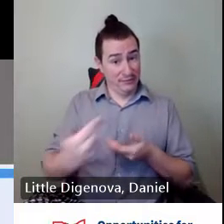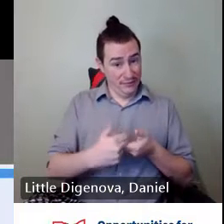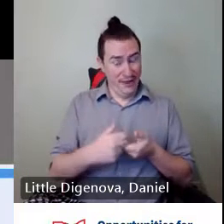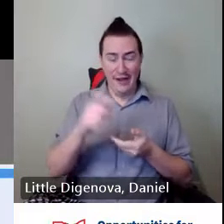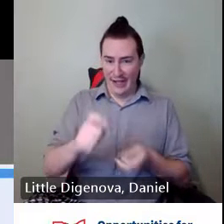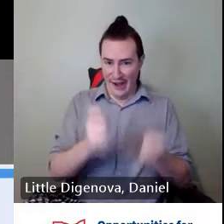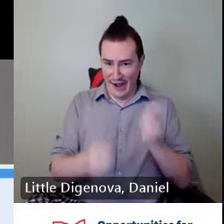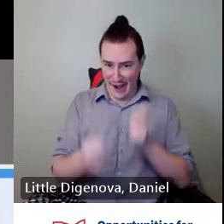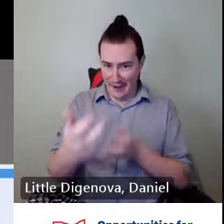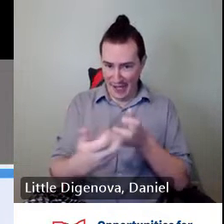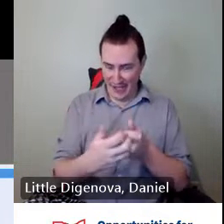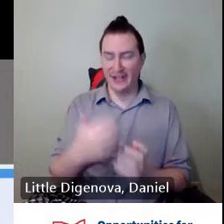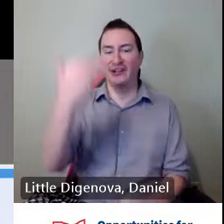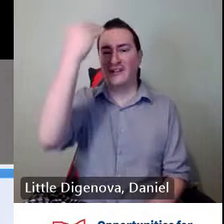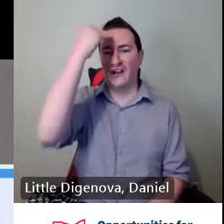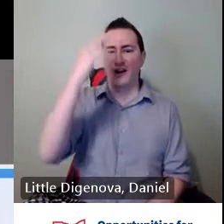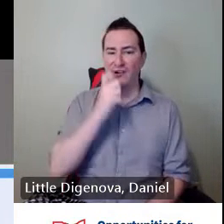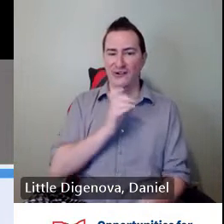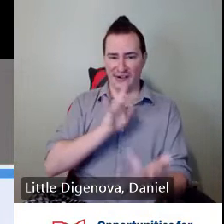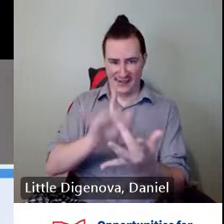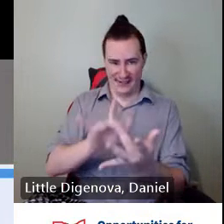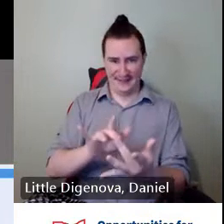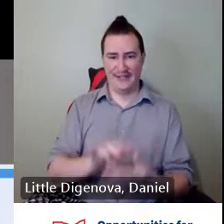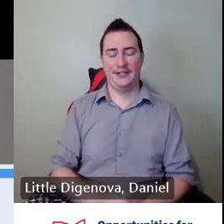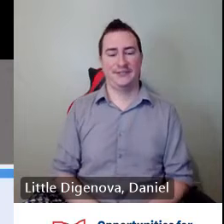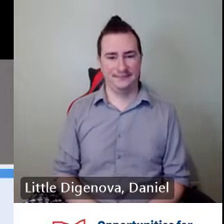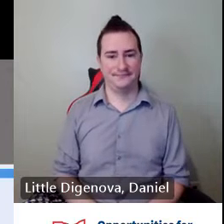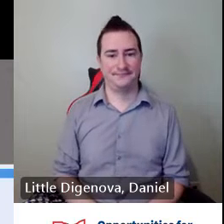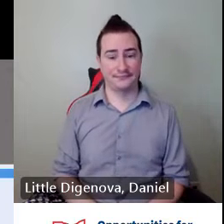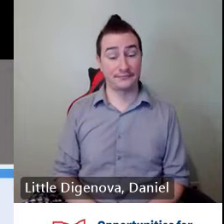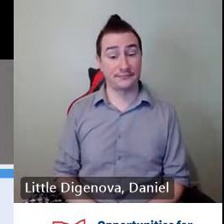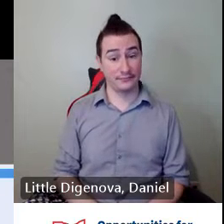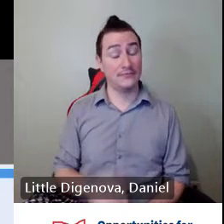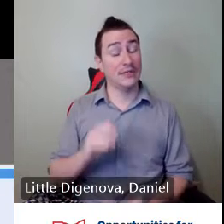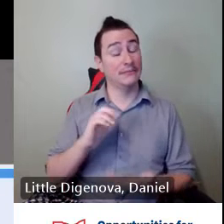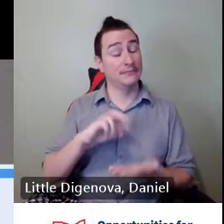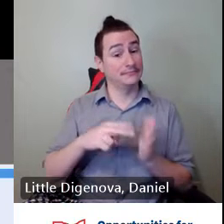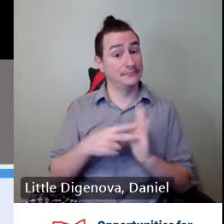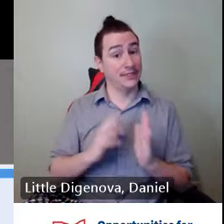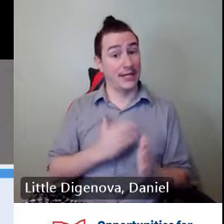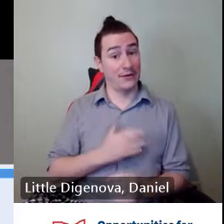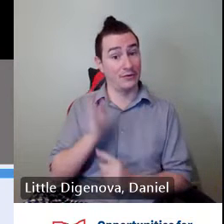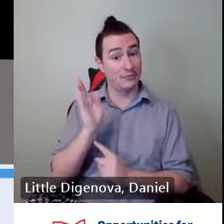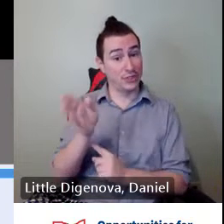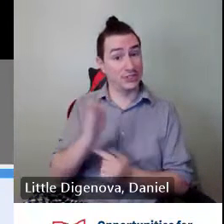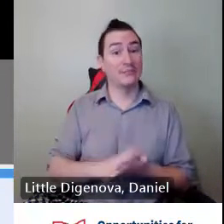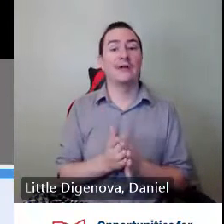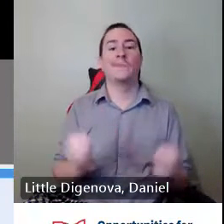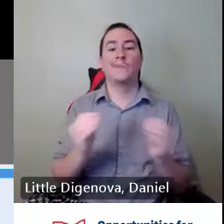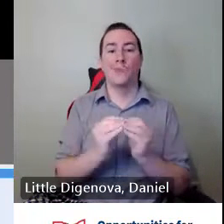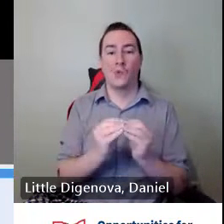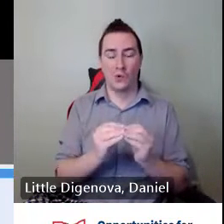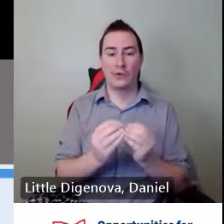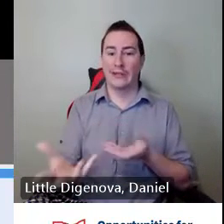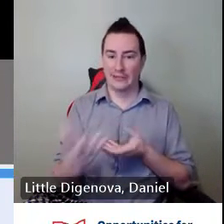Taking these steps upfront can make this presentation more accessible and inclusive for everyone. And with that, let's get started!